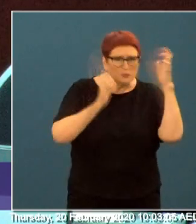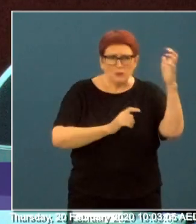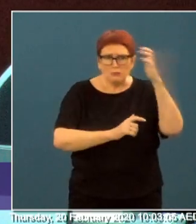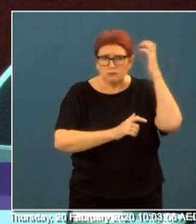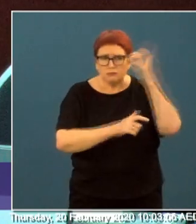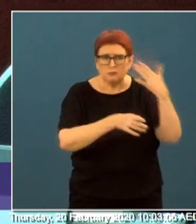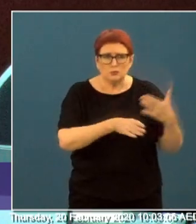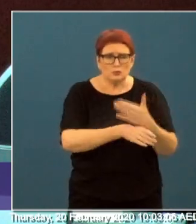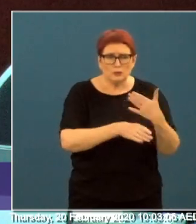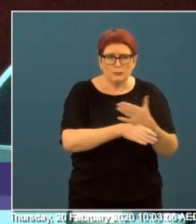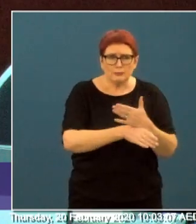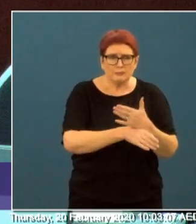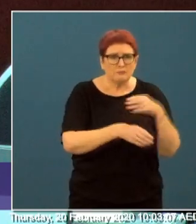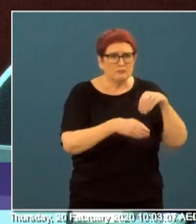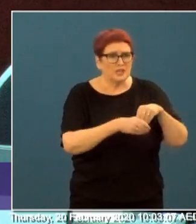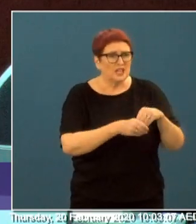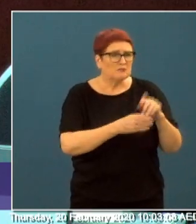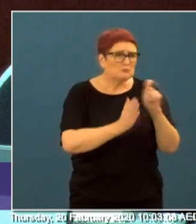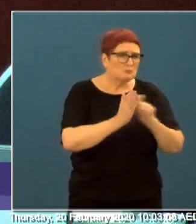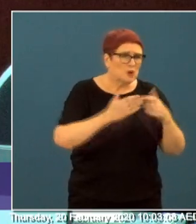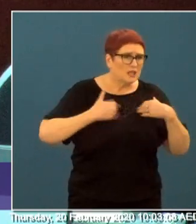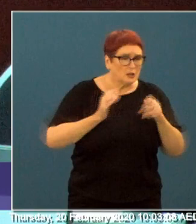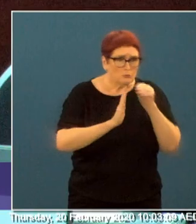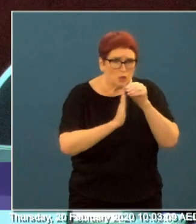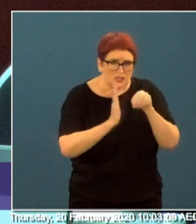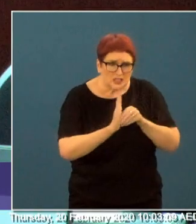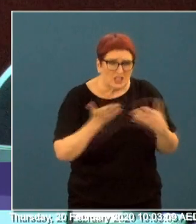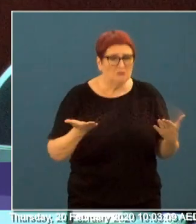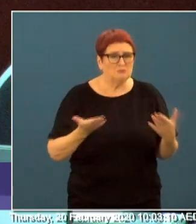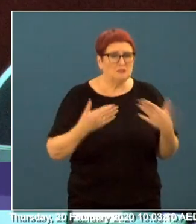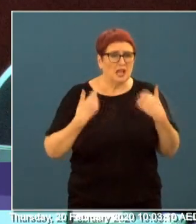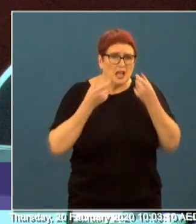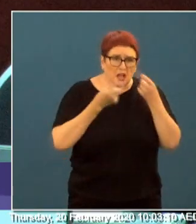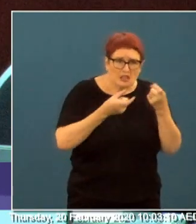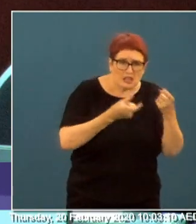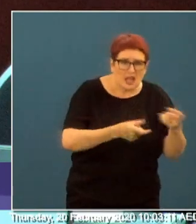in health policy, health care, prevention, public health,